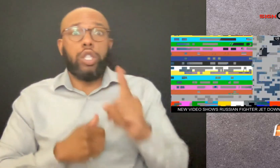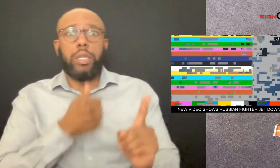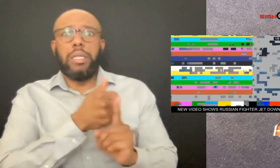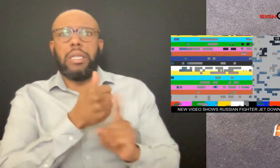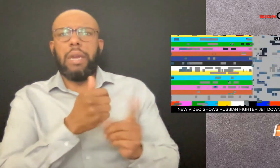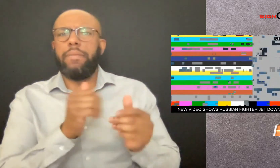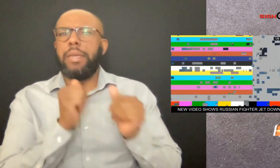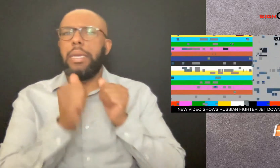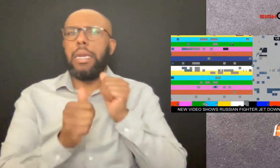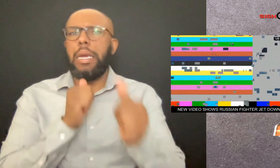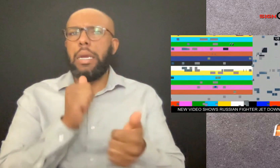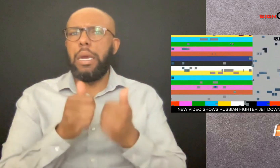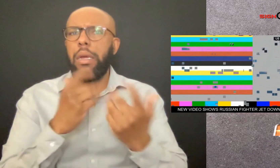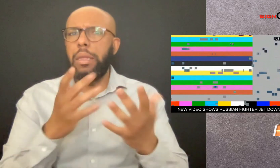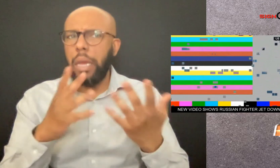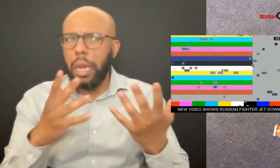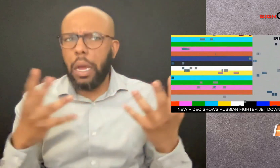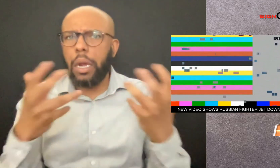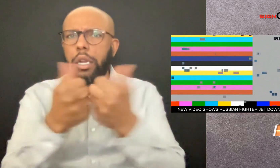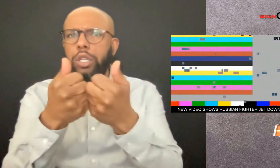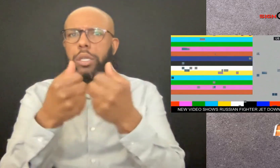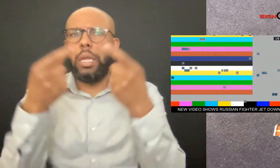Russia denies a collision occurred